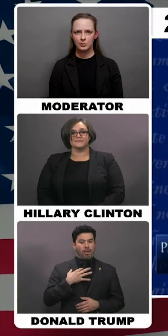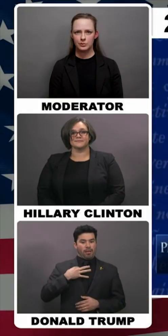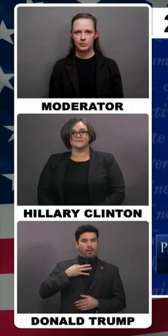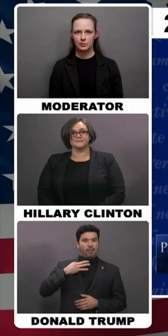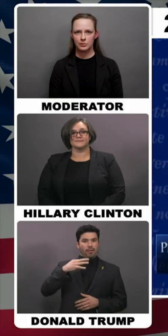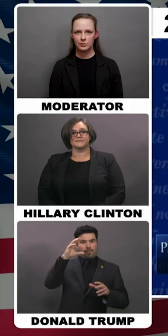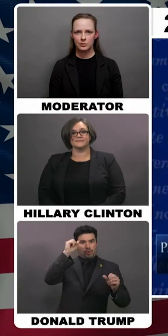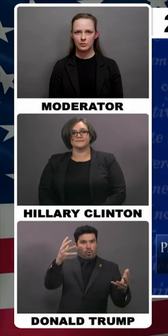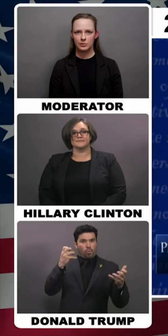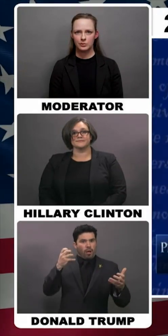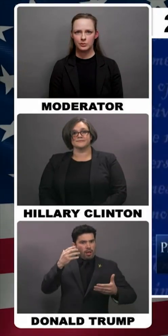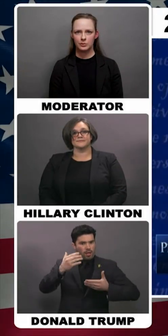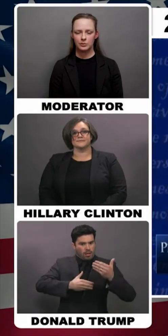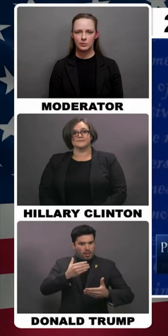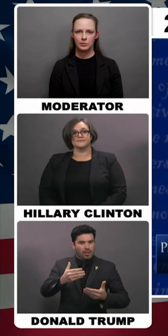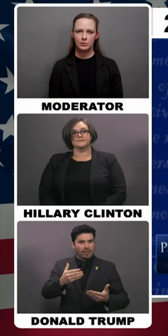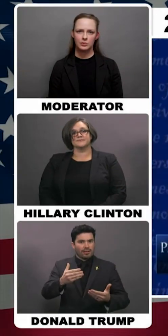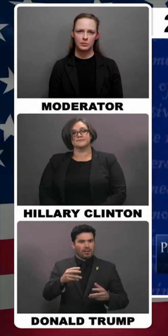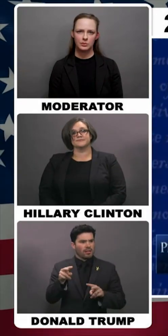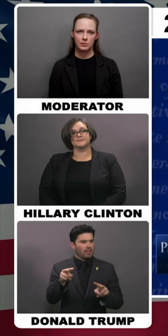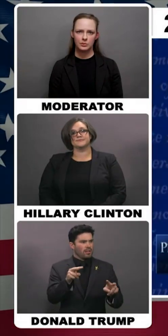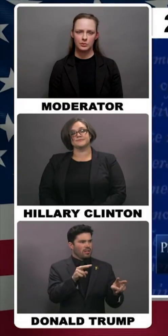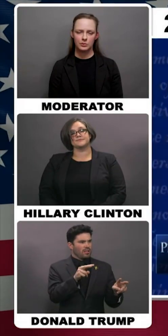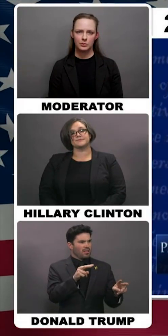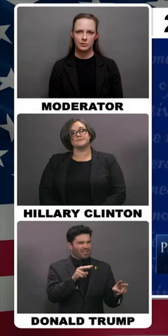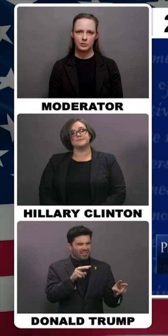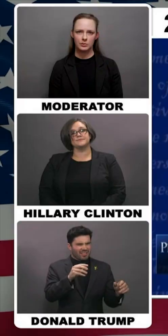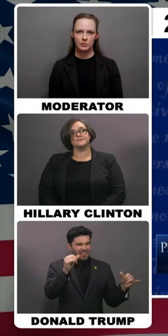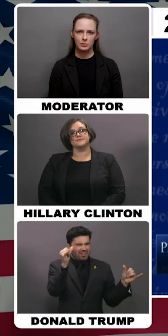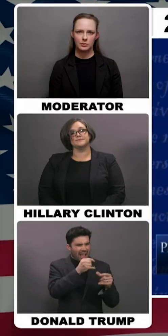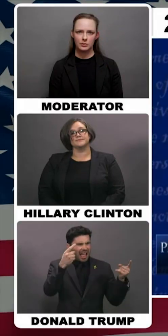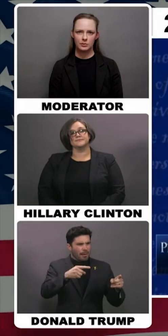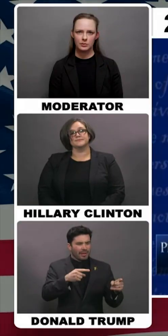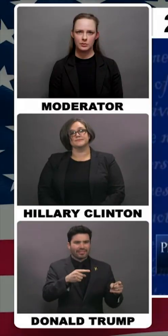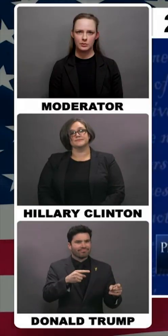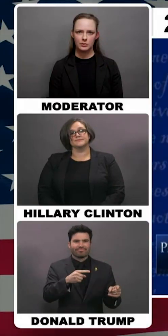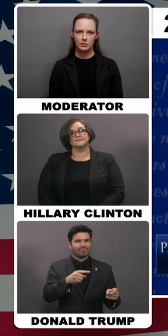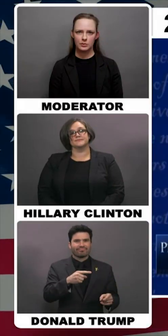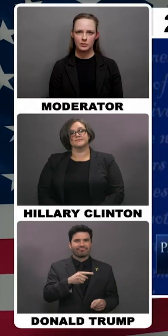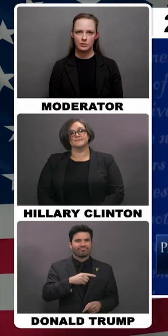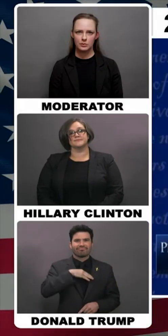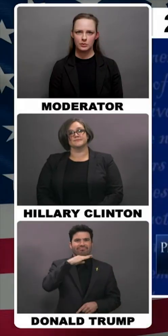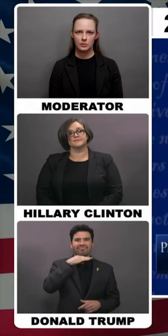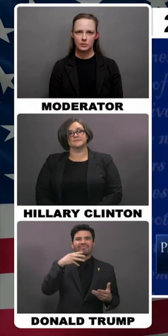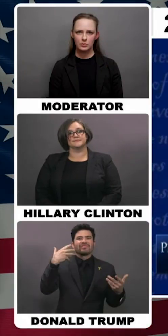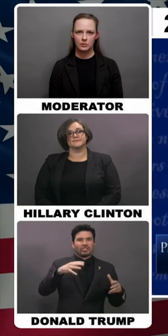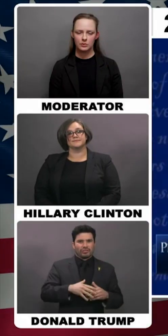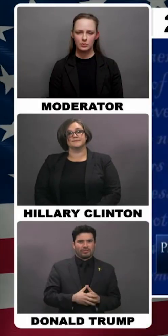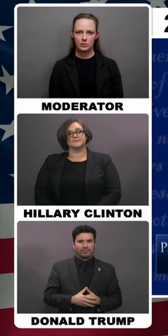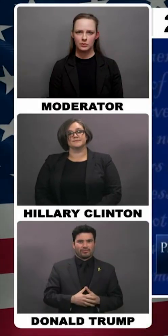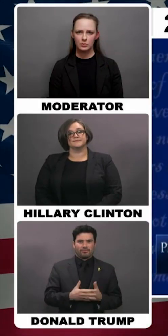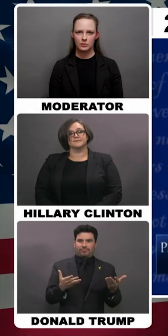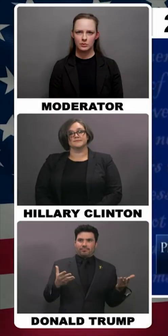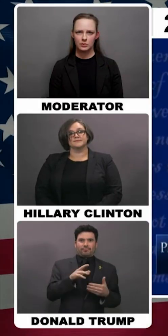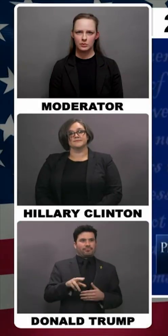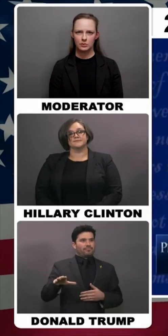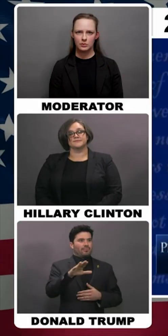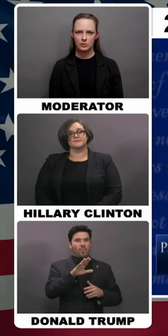of seeing such foolish things happen to our country. This is a great country. This is a great land. I've gotten to know the people